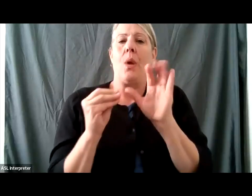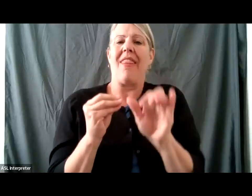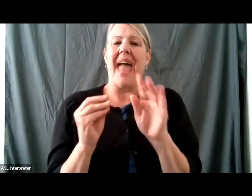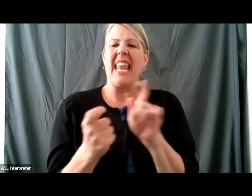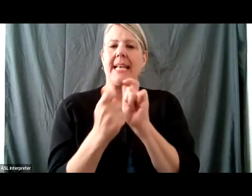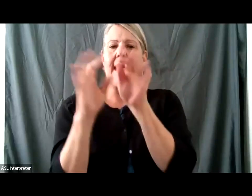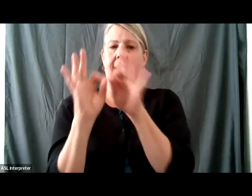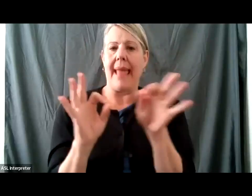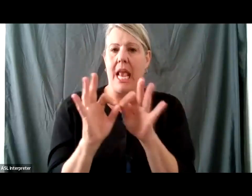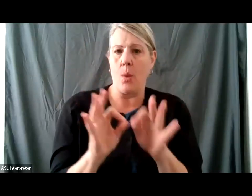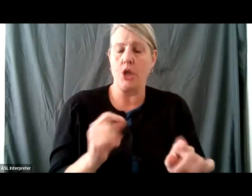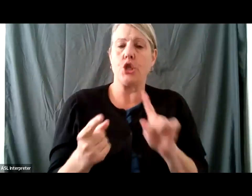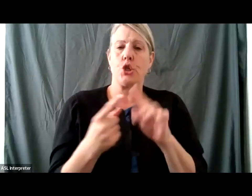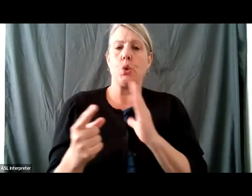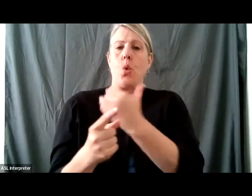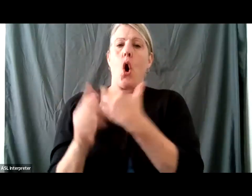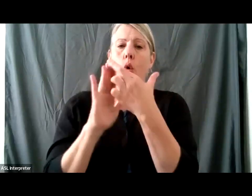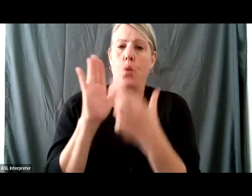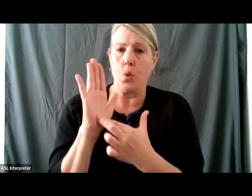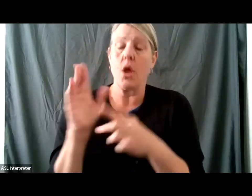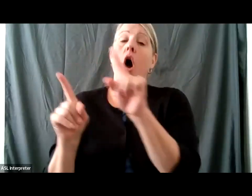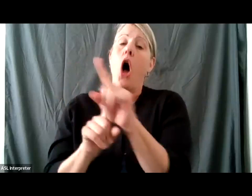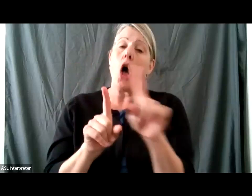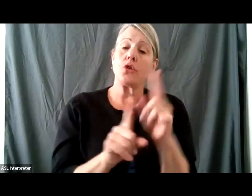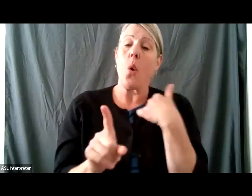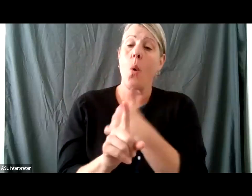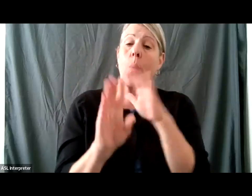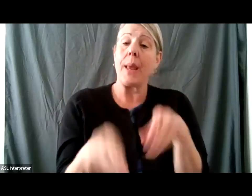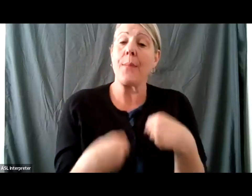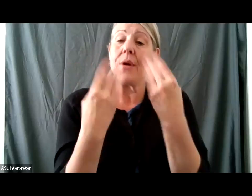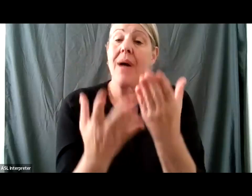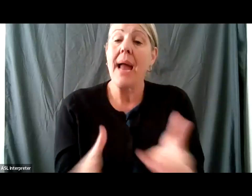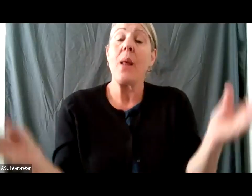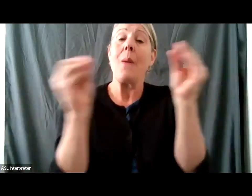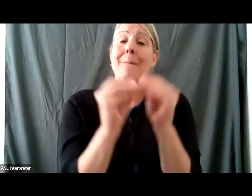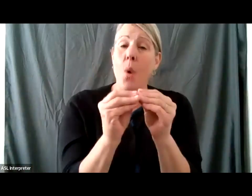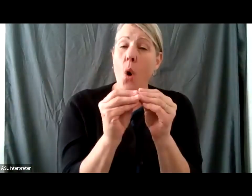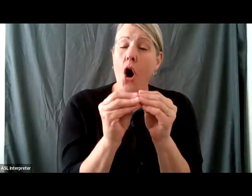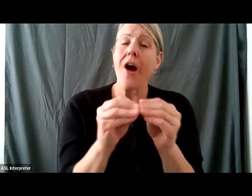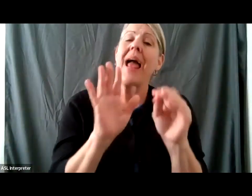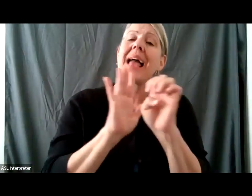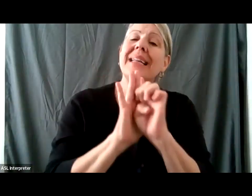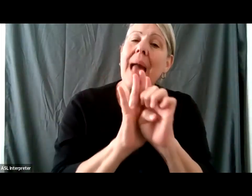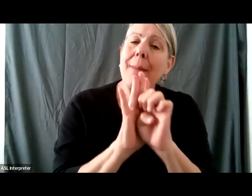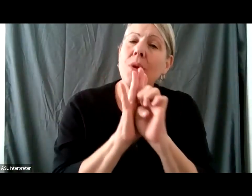We also include a provision with more examples of discrimination on the basis of disability in the integration context.